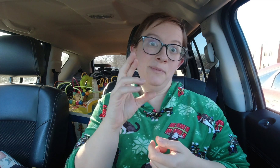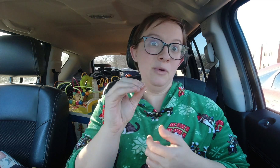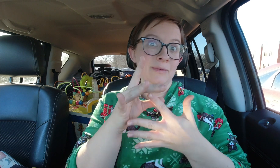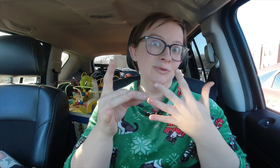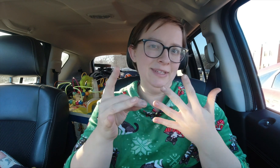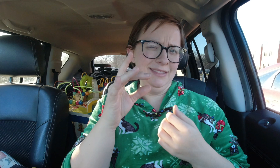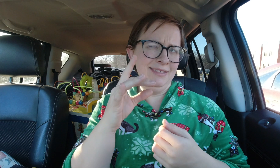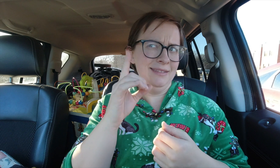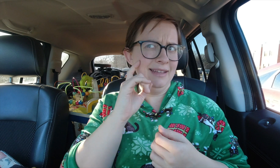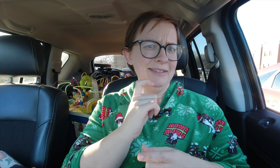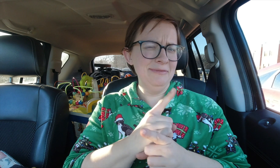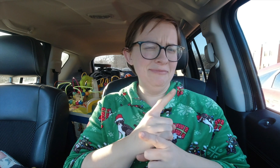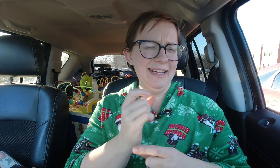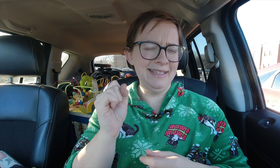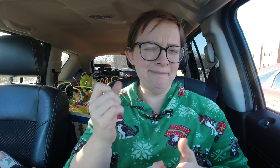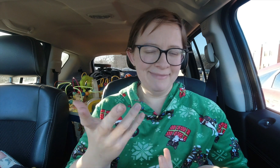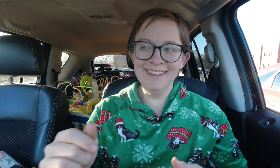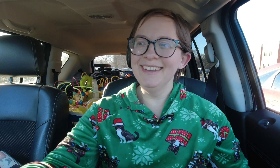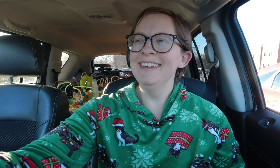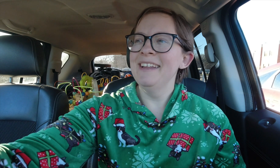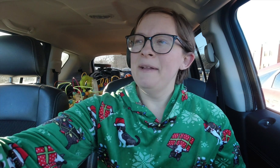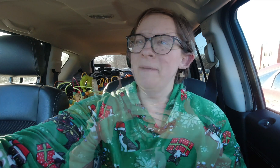So I guess would be pro-choice. I think that's the right answer.